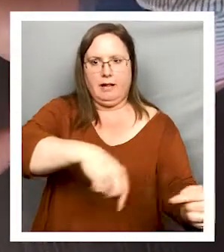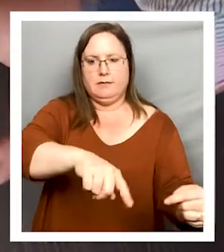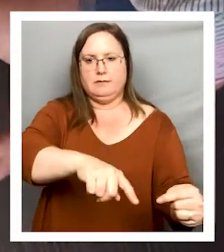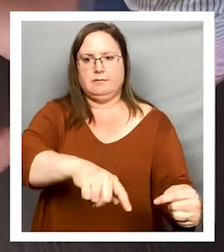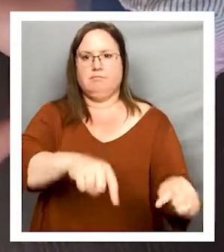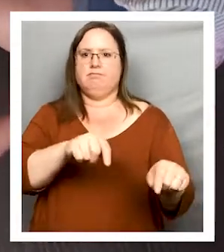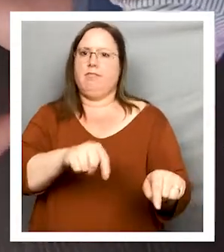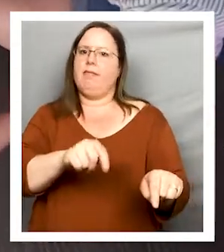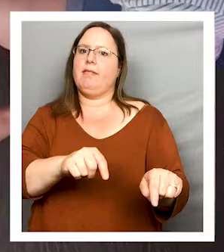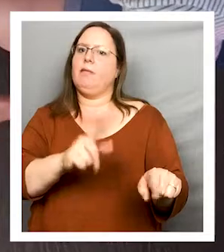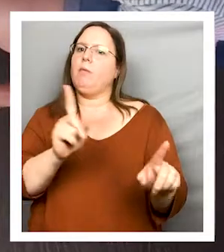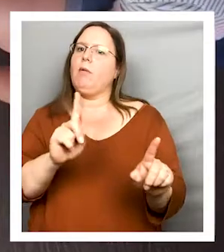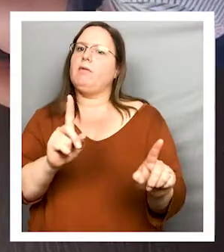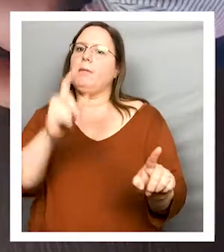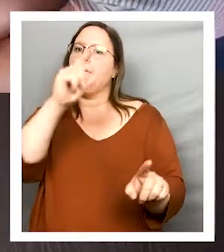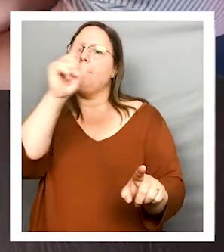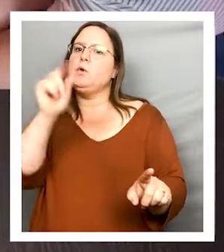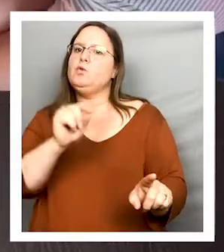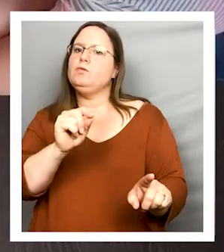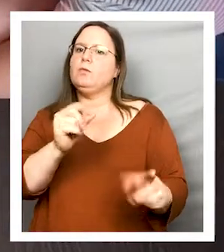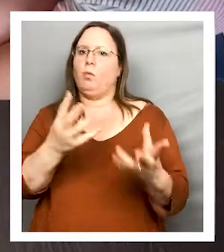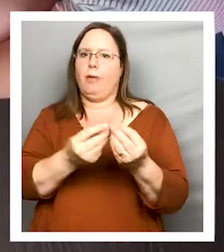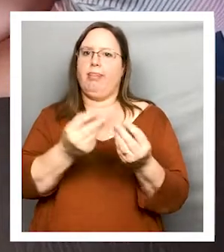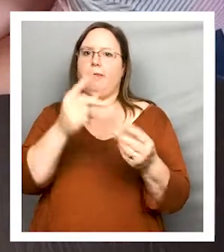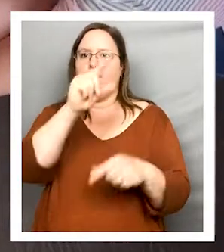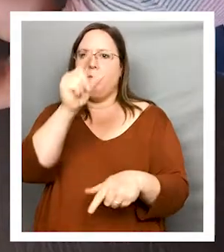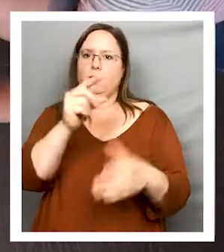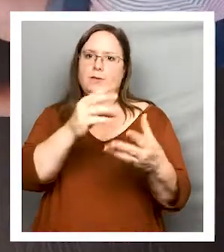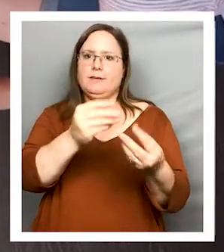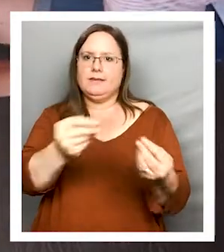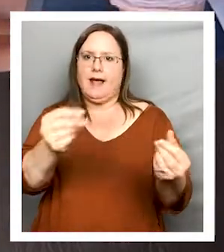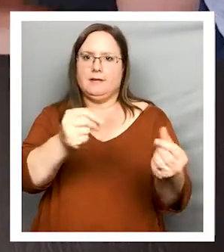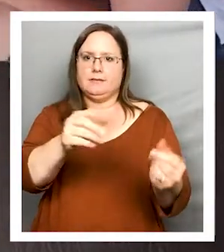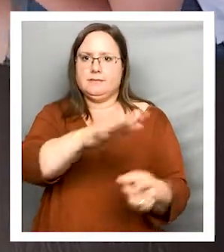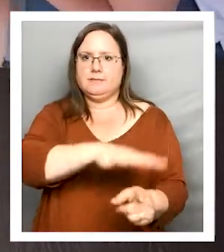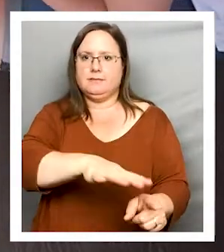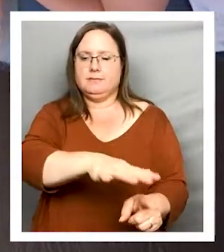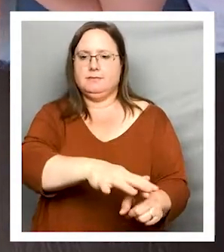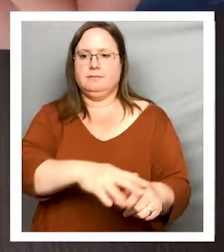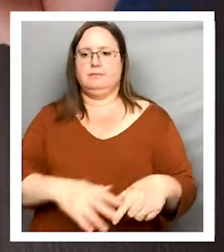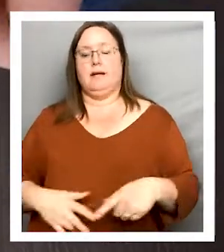grab your rockets and place them where you would like flying around the moon